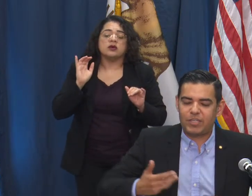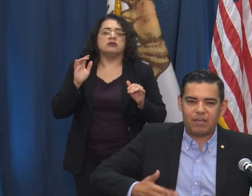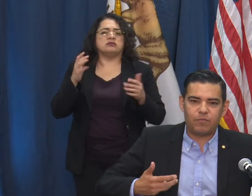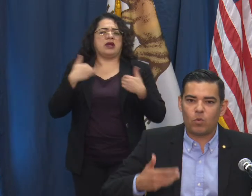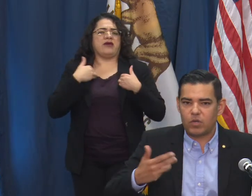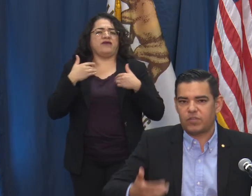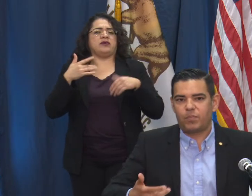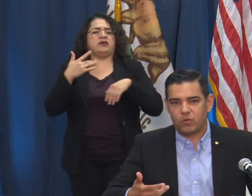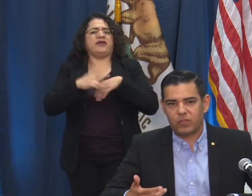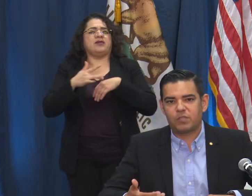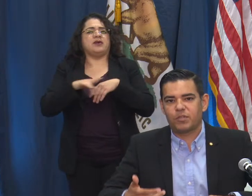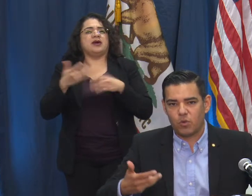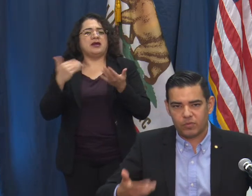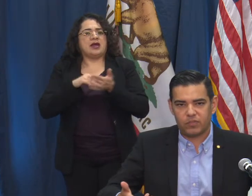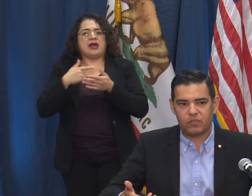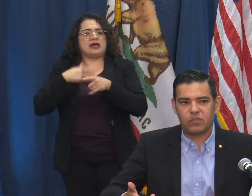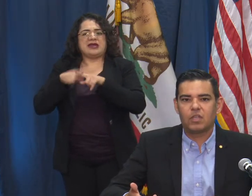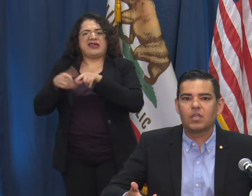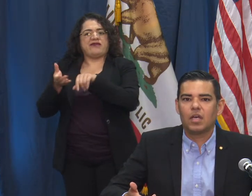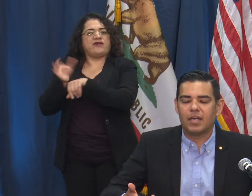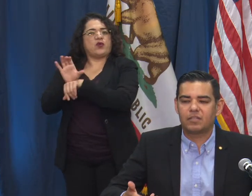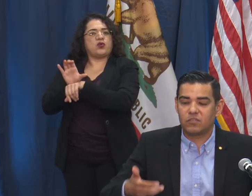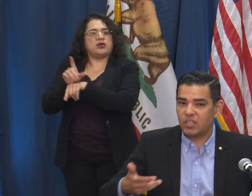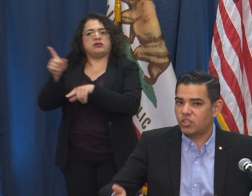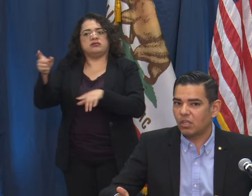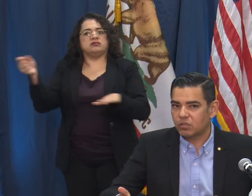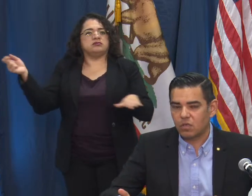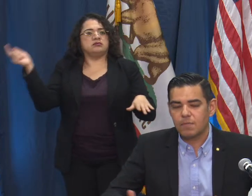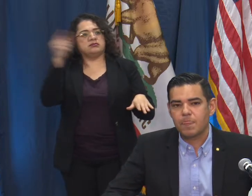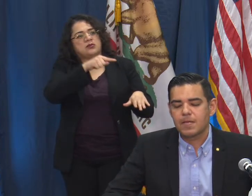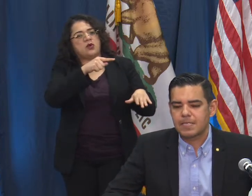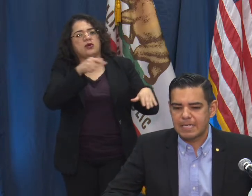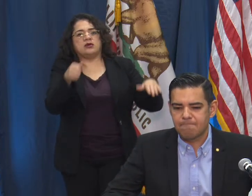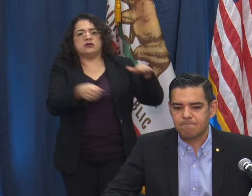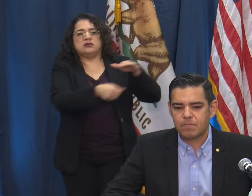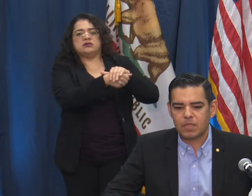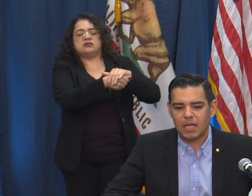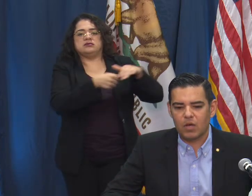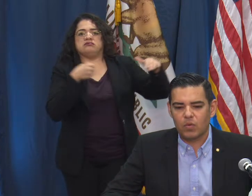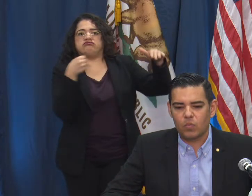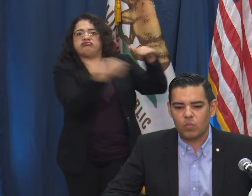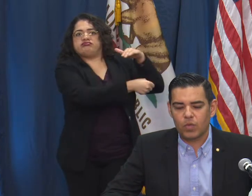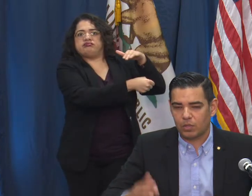can't force a person experiencing homelessness to seek shelter. We would